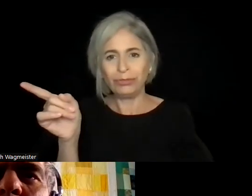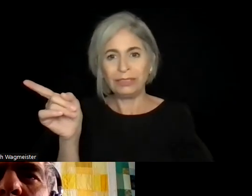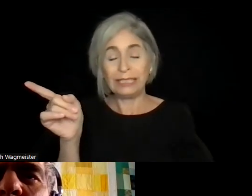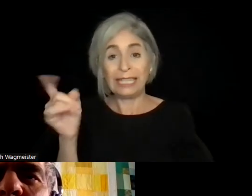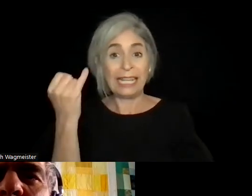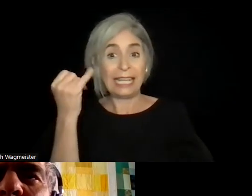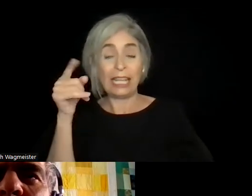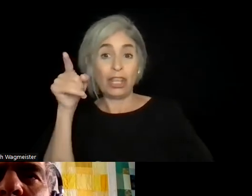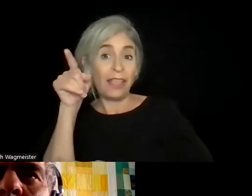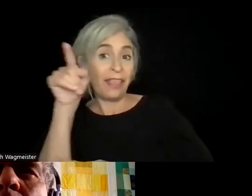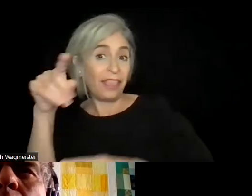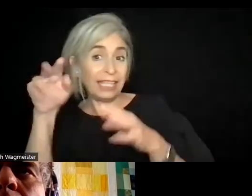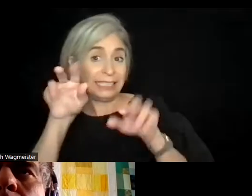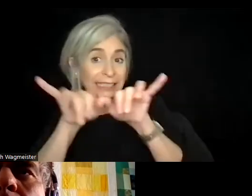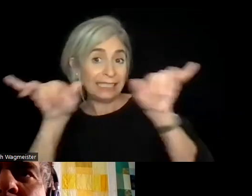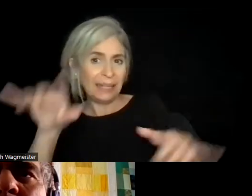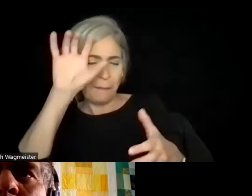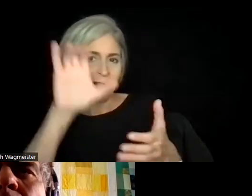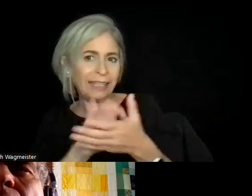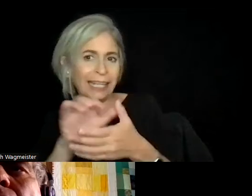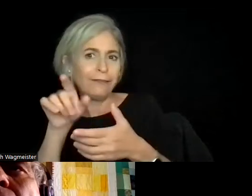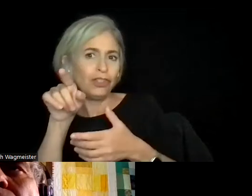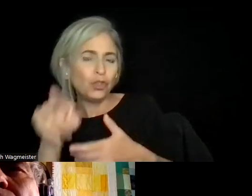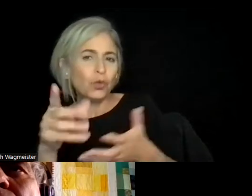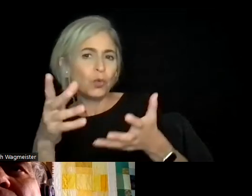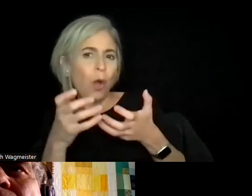information and devices or systems making decisions on your